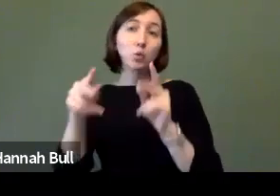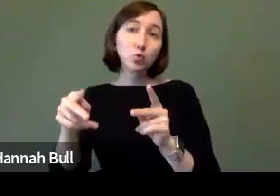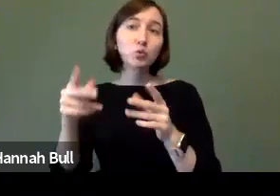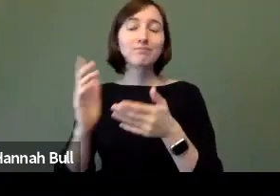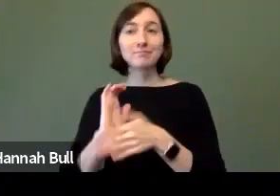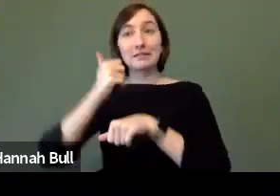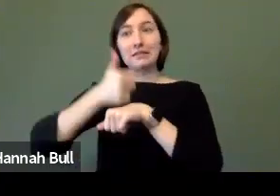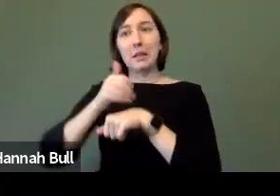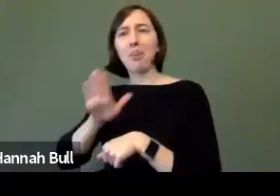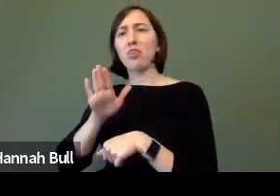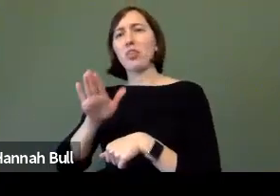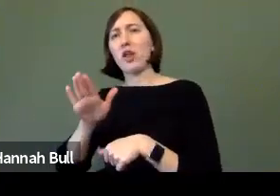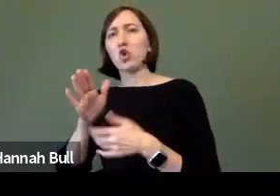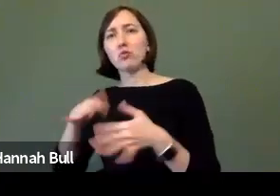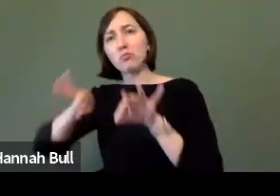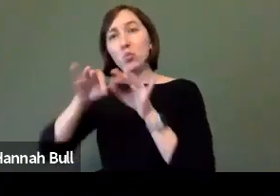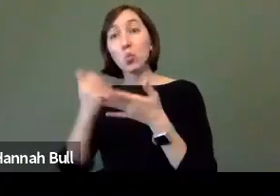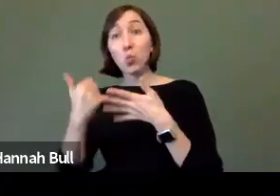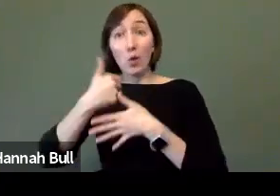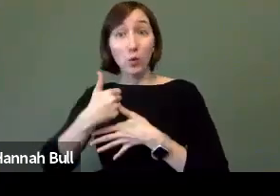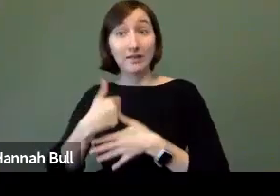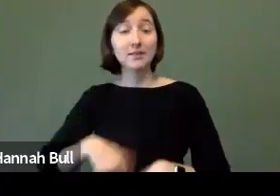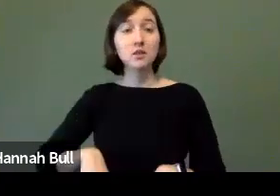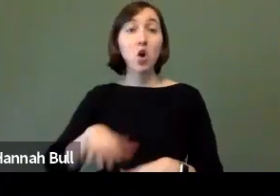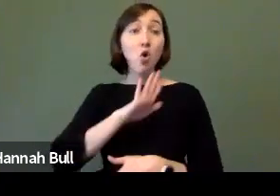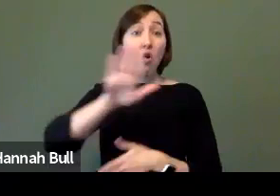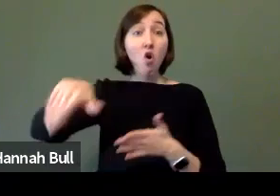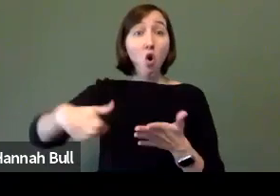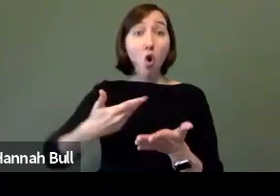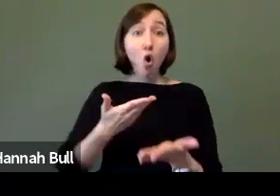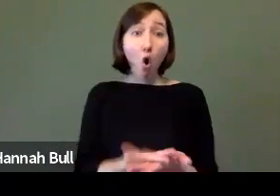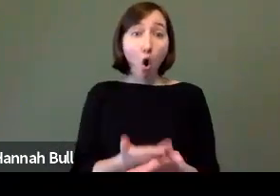So all of these entities have a little bit different identities